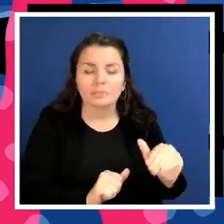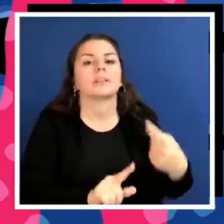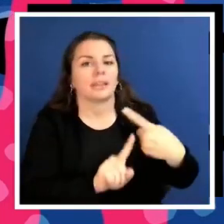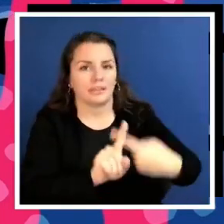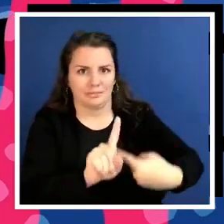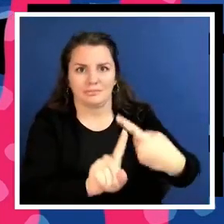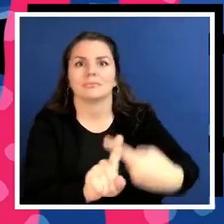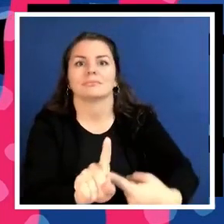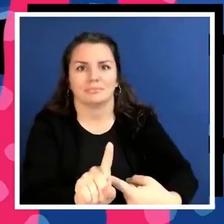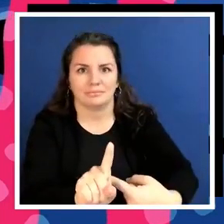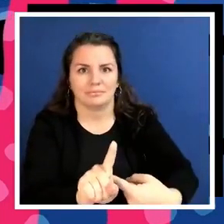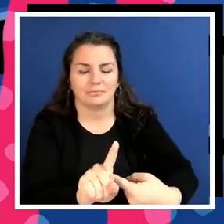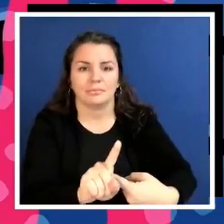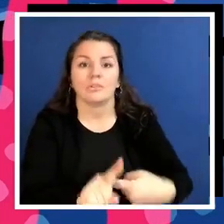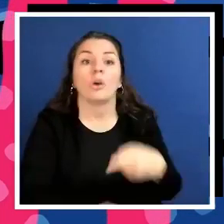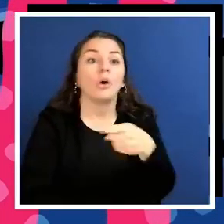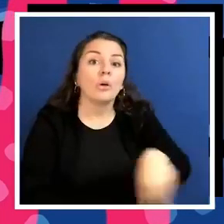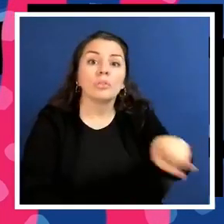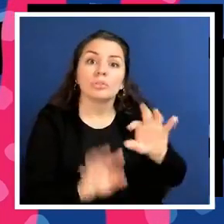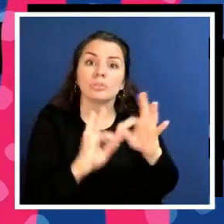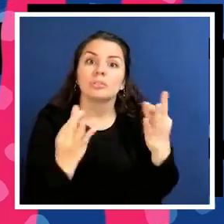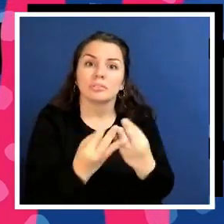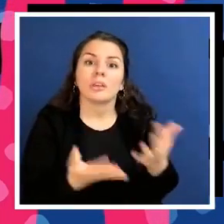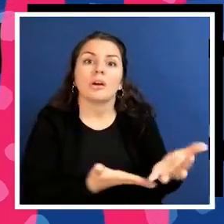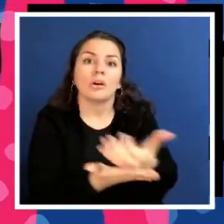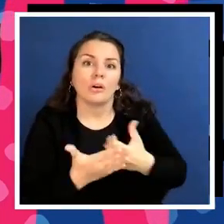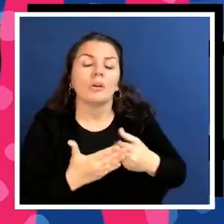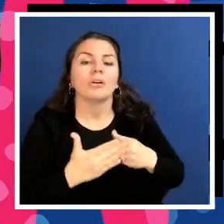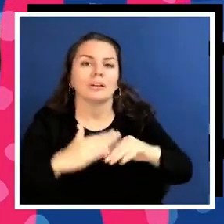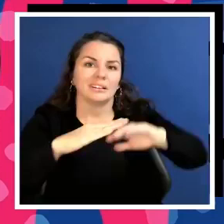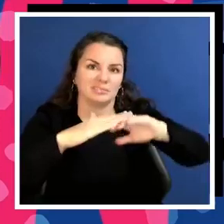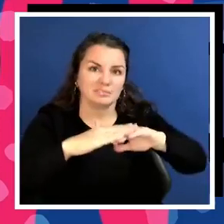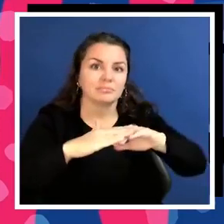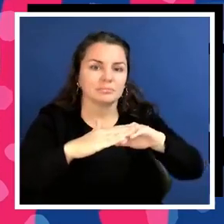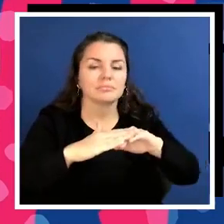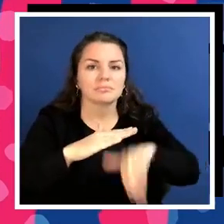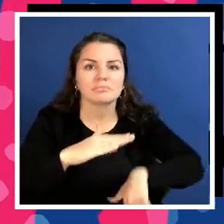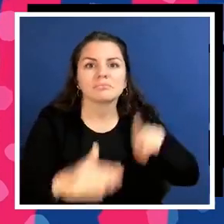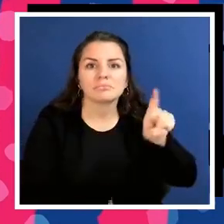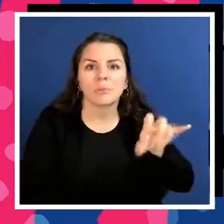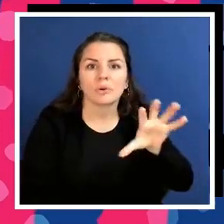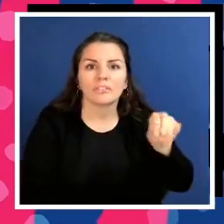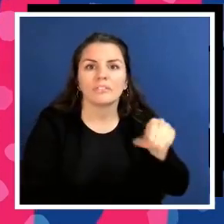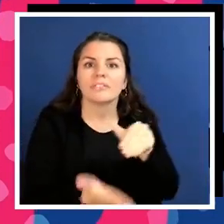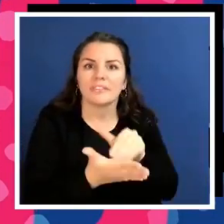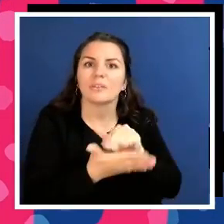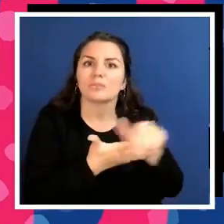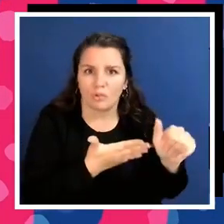BEGIN TO RECEIVE CHECKS OF UP